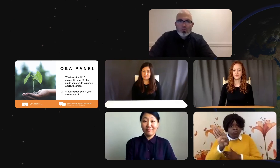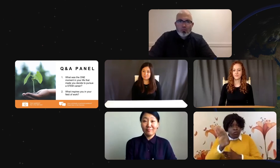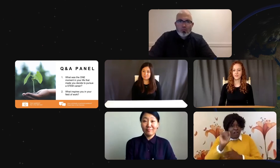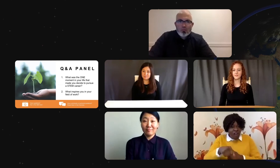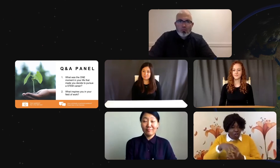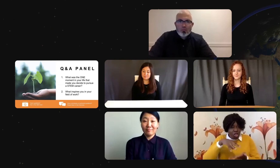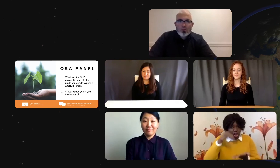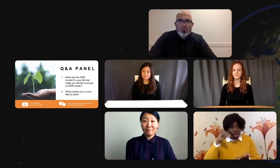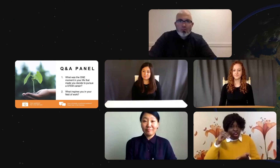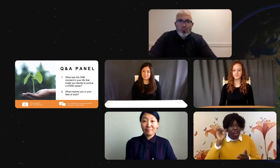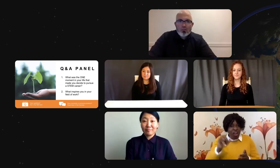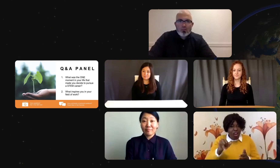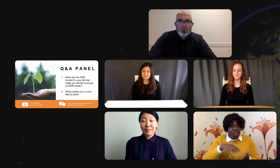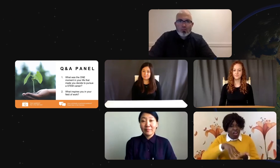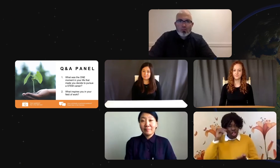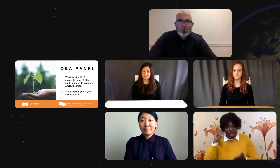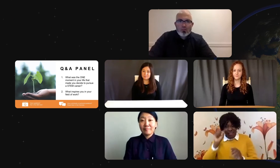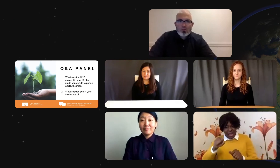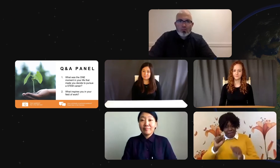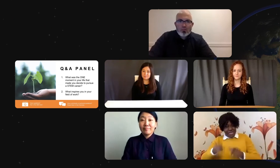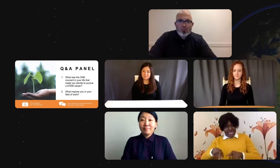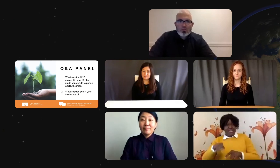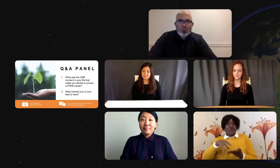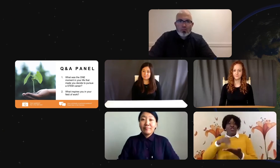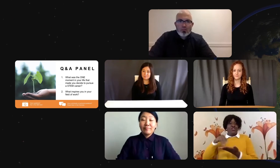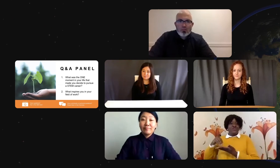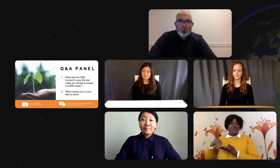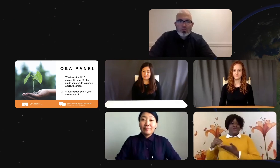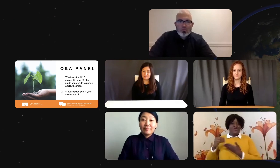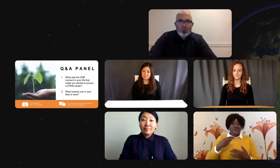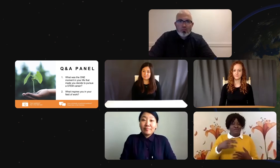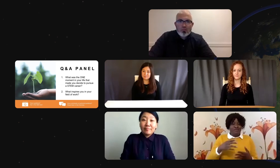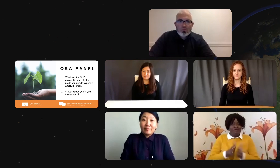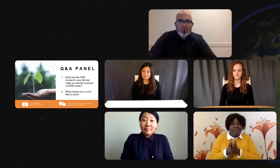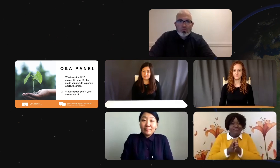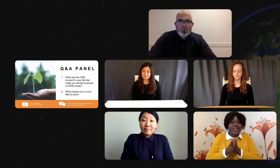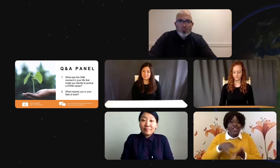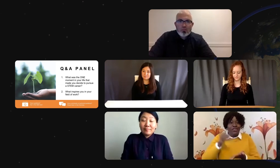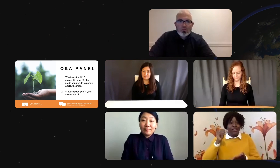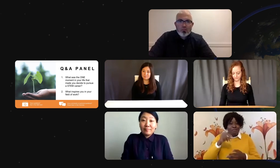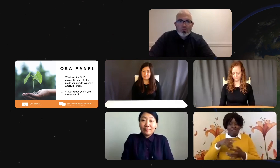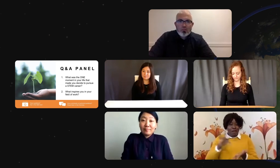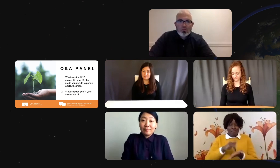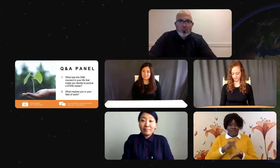I just thrived and took off once I was able to have a language.